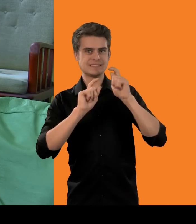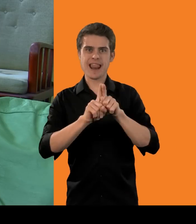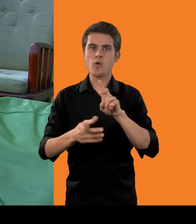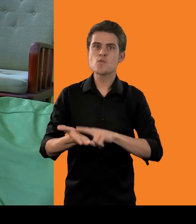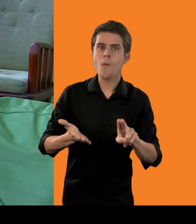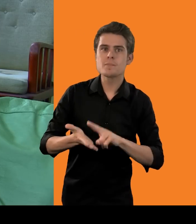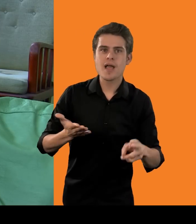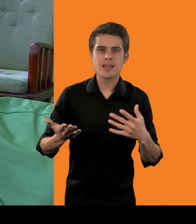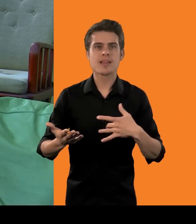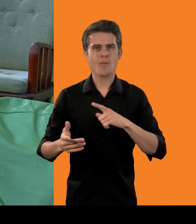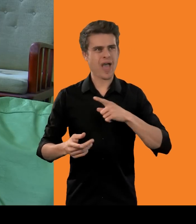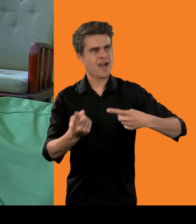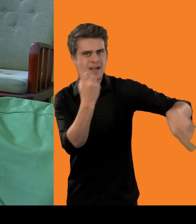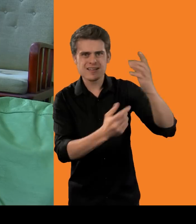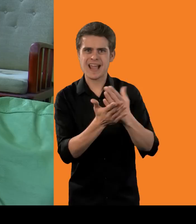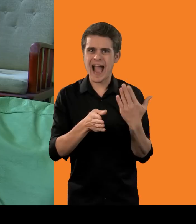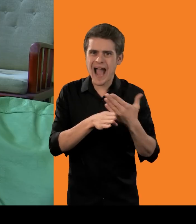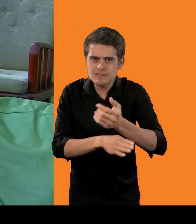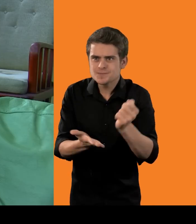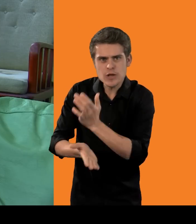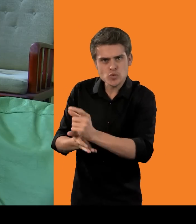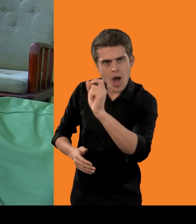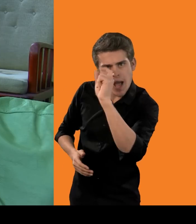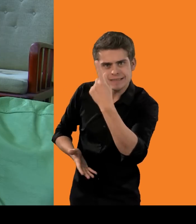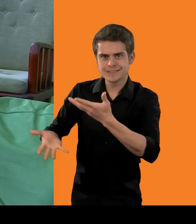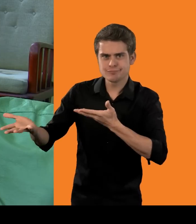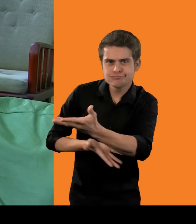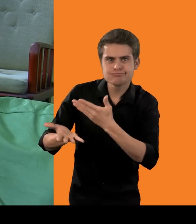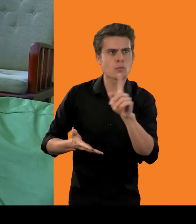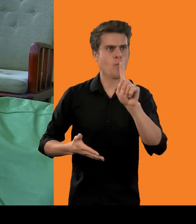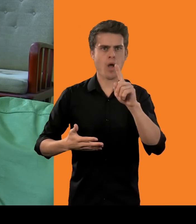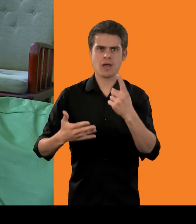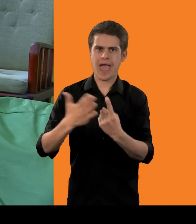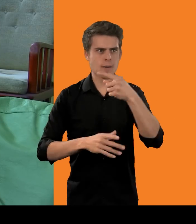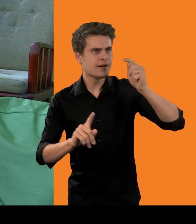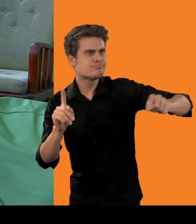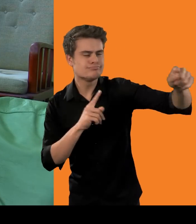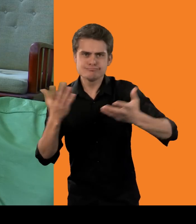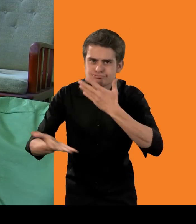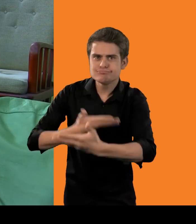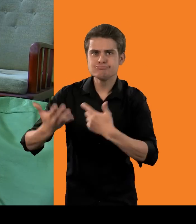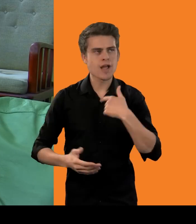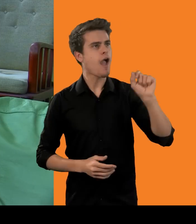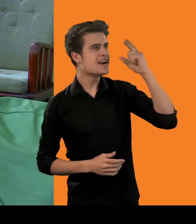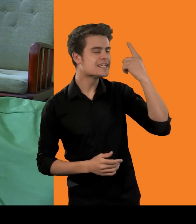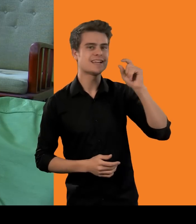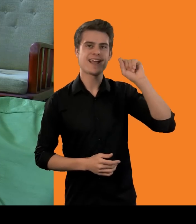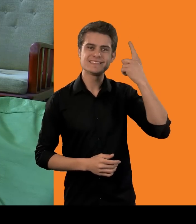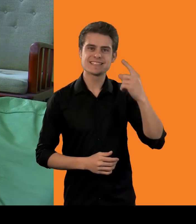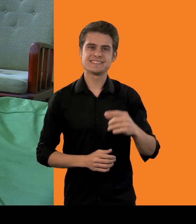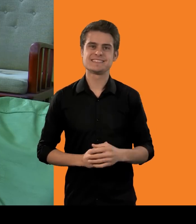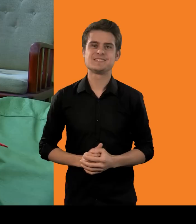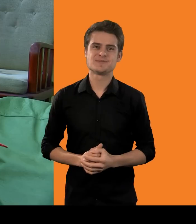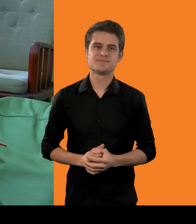make an effort in helping me to understand any conversation or what’s going on around me.